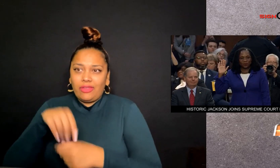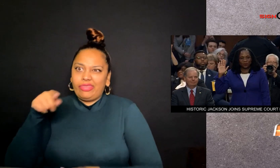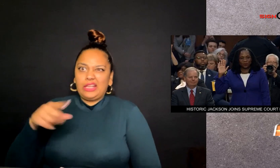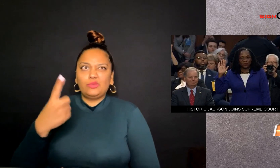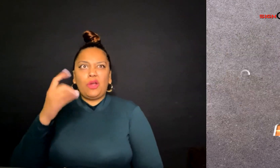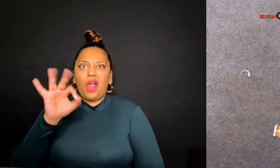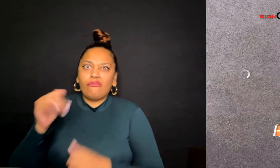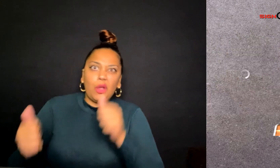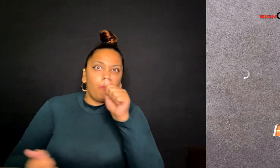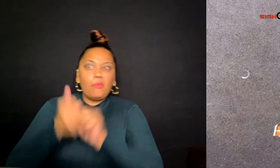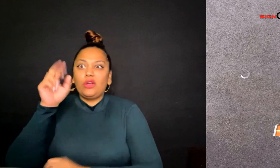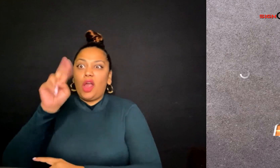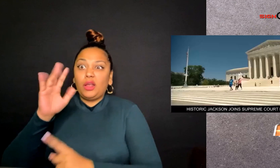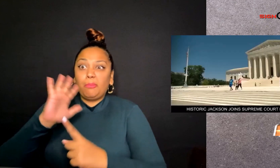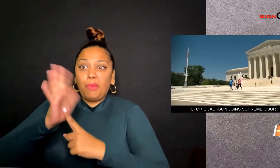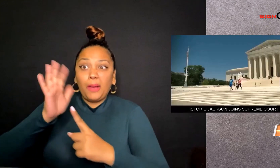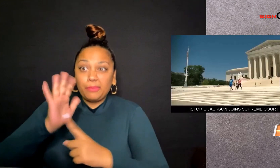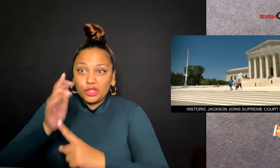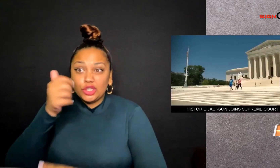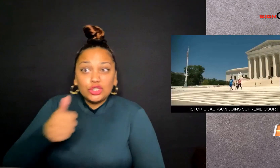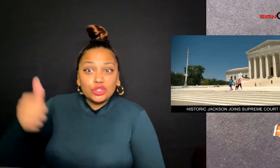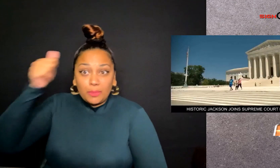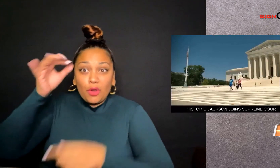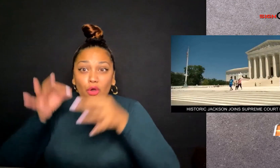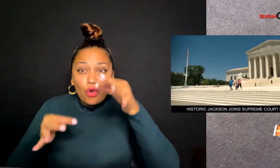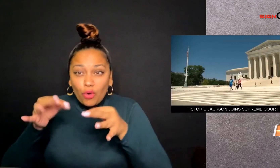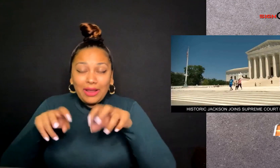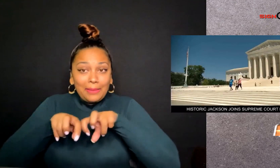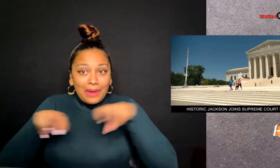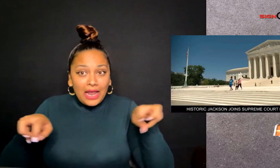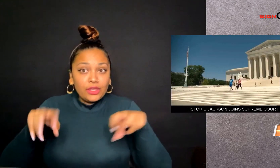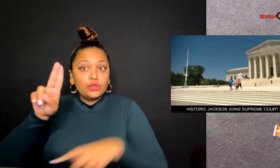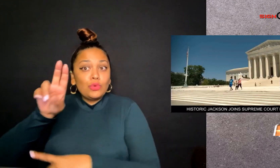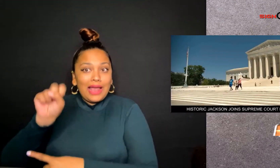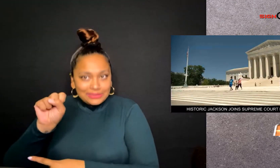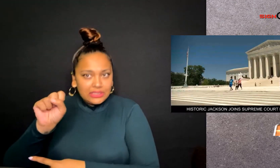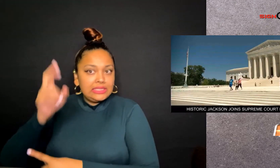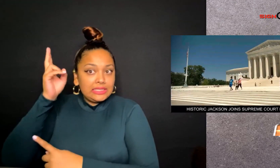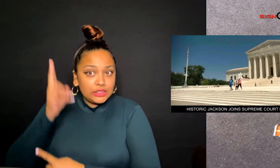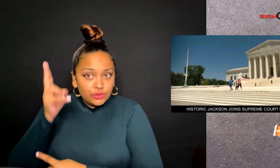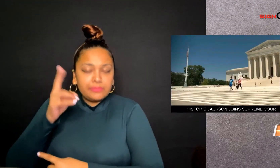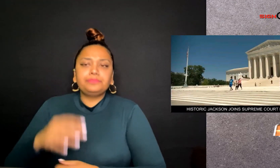but she is also now a member of one of the most unpopular Supreme Court panels in US